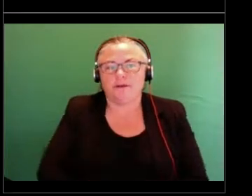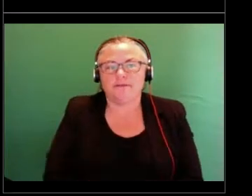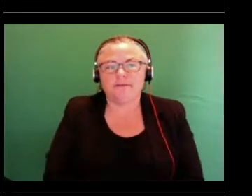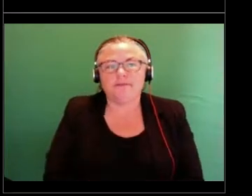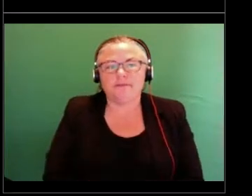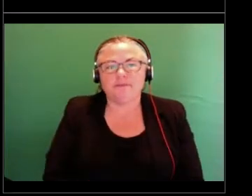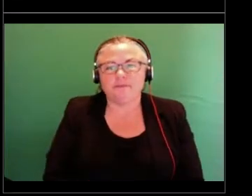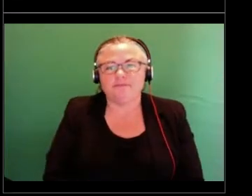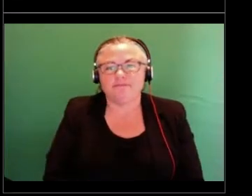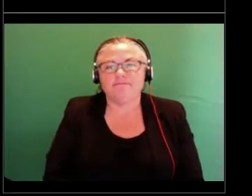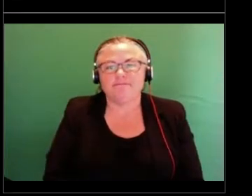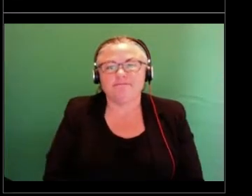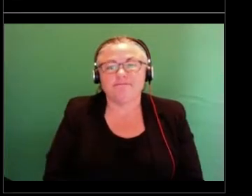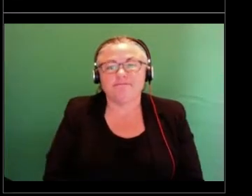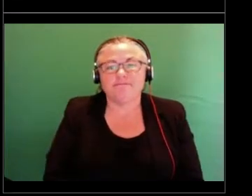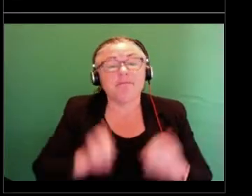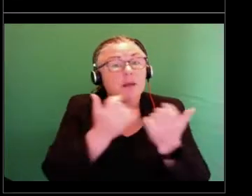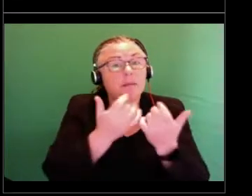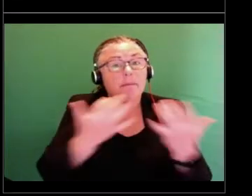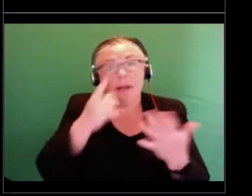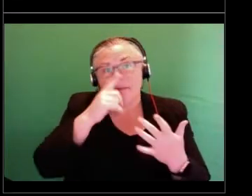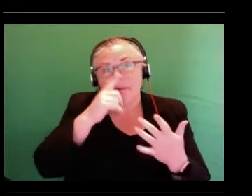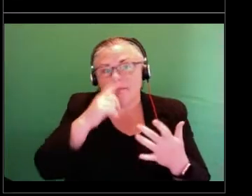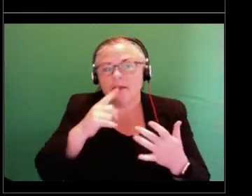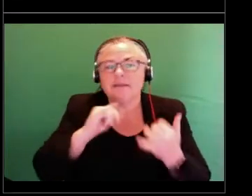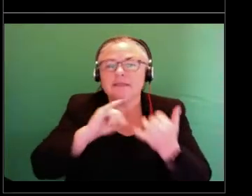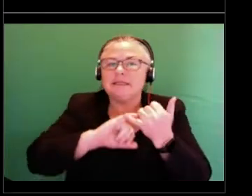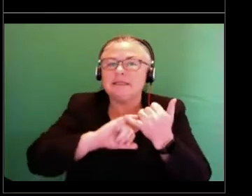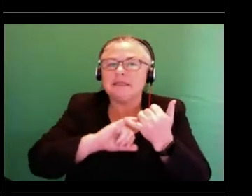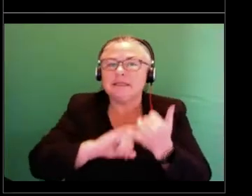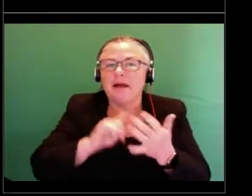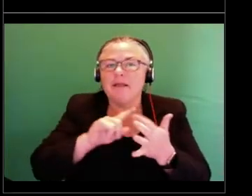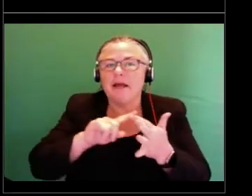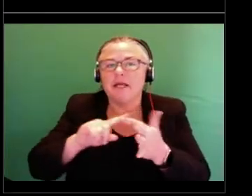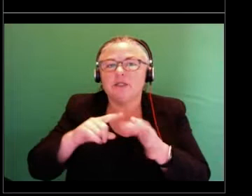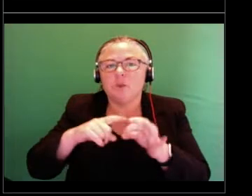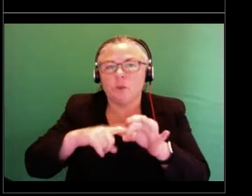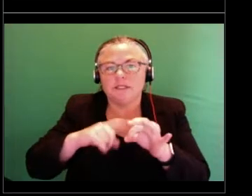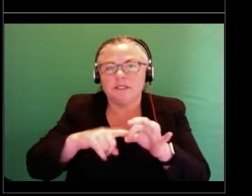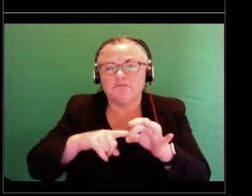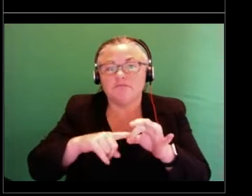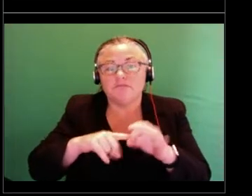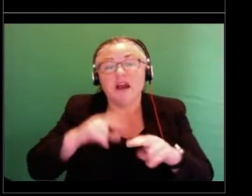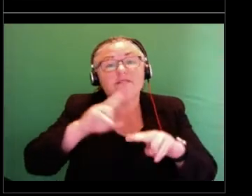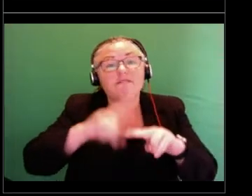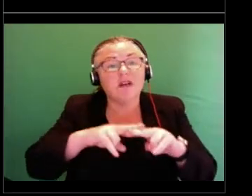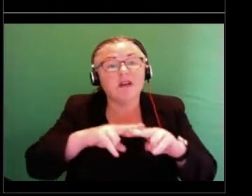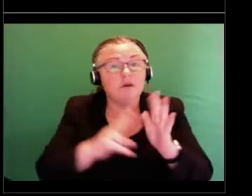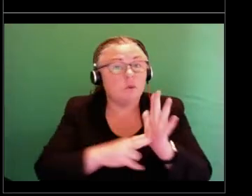Certainly I notice from the polls and from the list of participants today that there